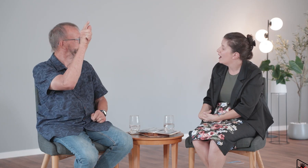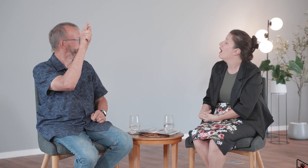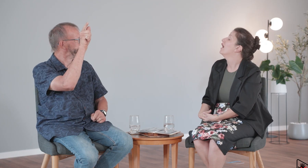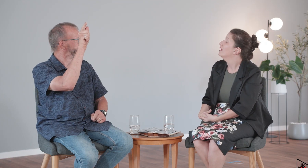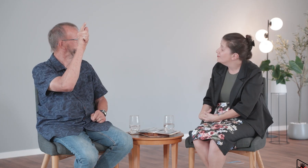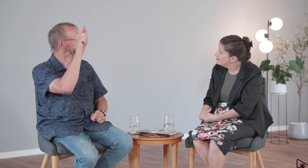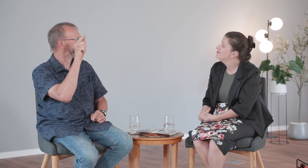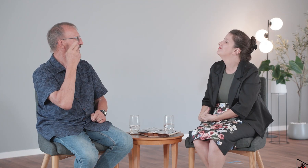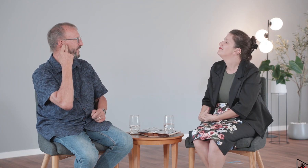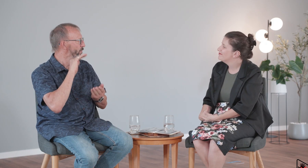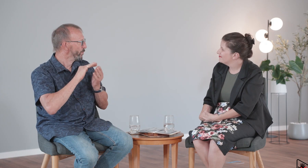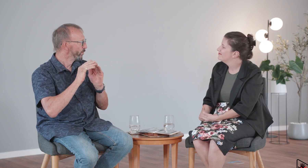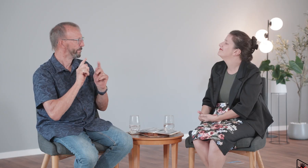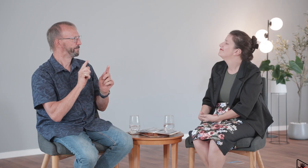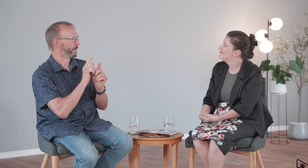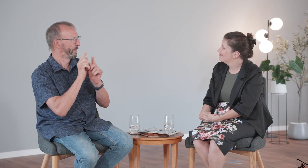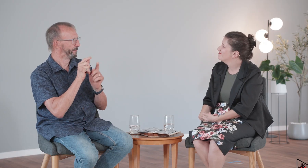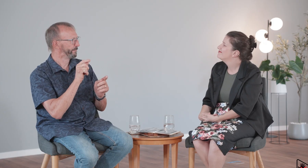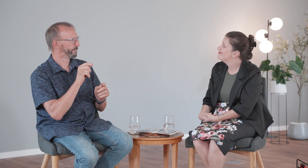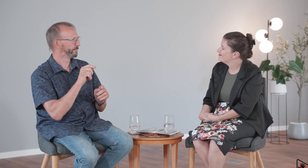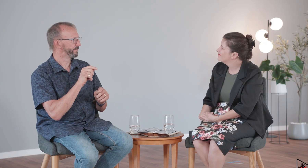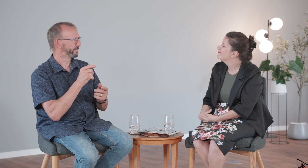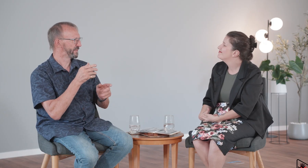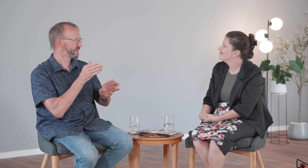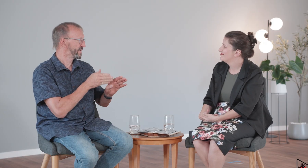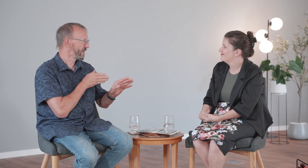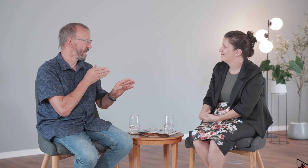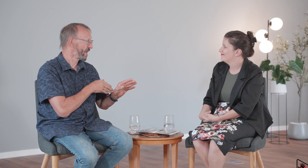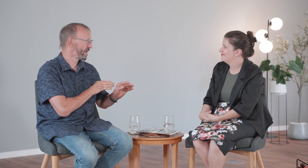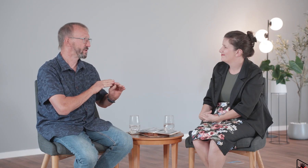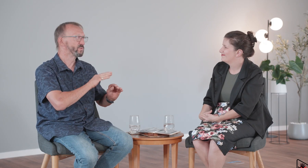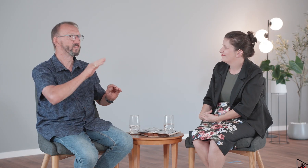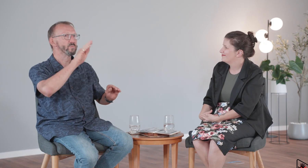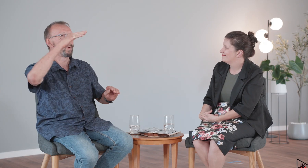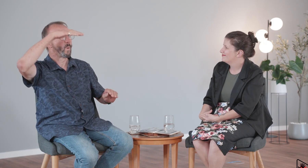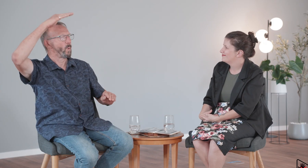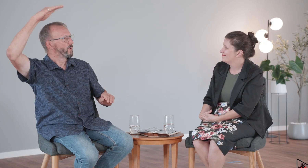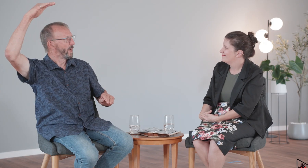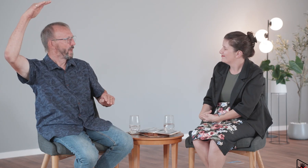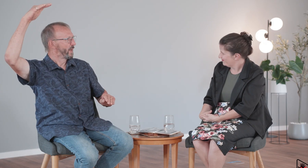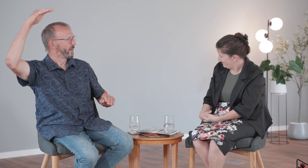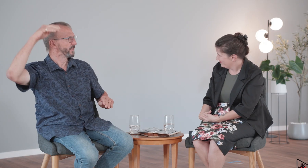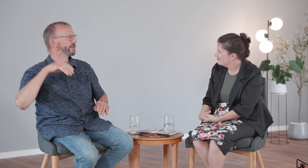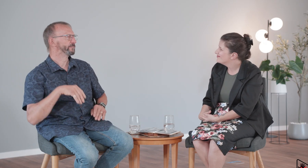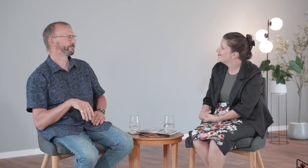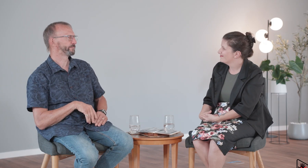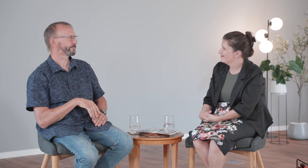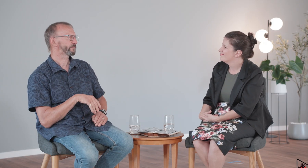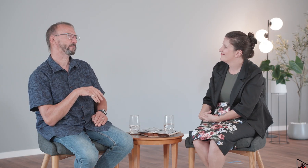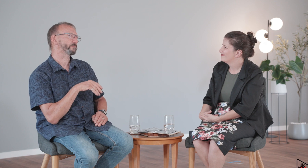Deaf club and within the Deaf community, but there was quite an age range, younger right through to